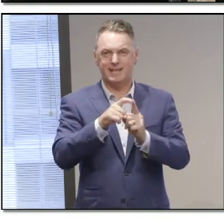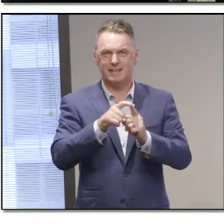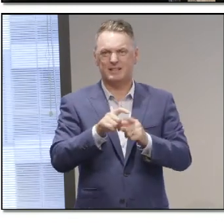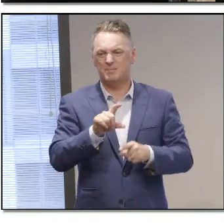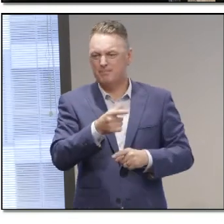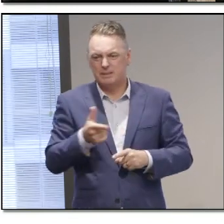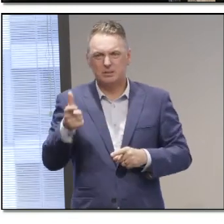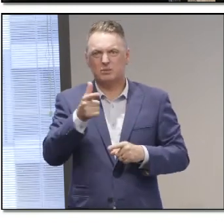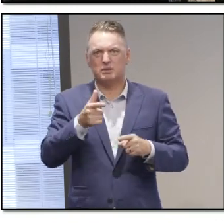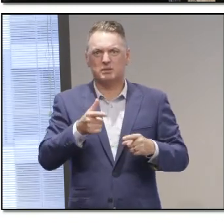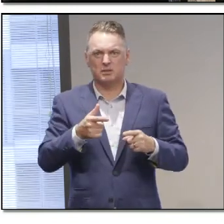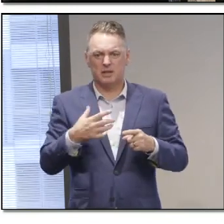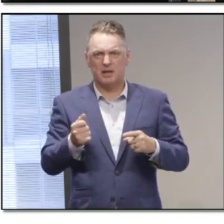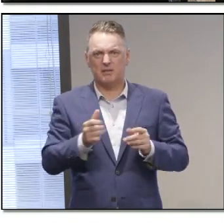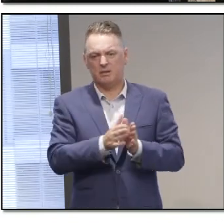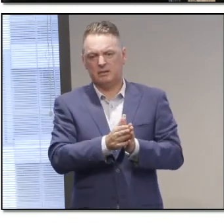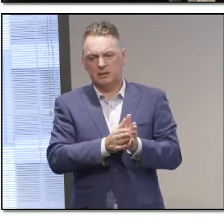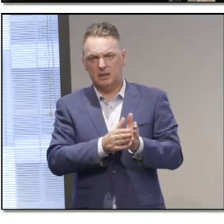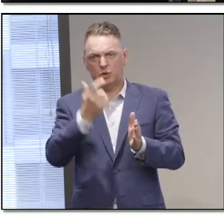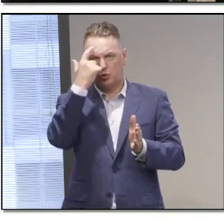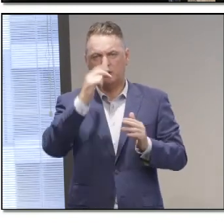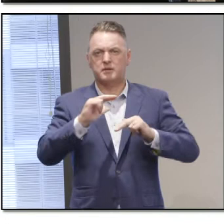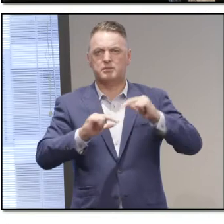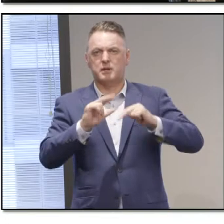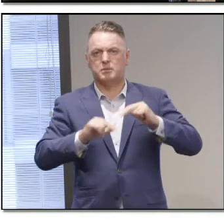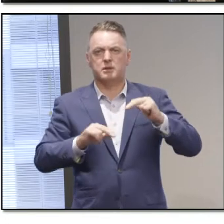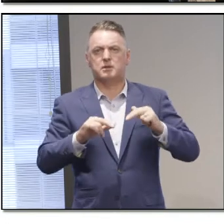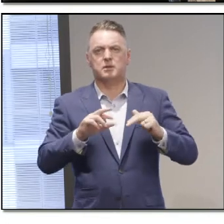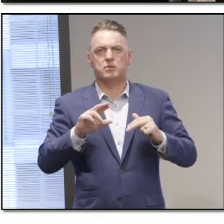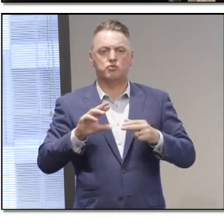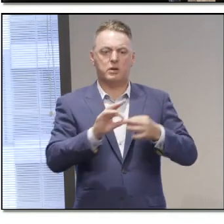showing delayed cognitive development in associations with Parkinson's Disease.